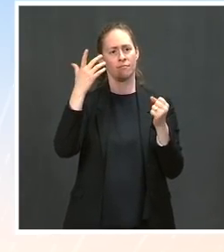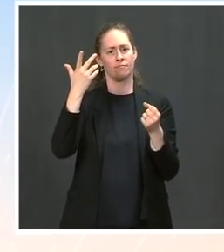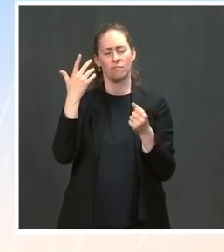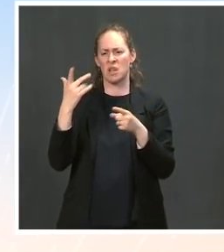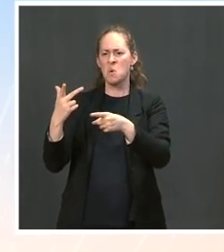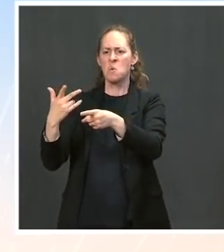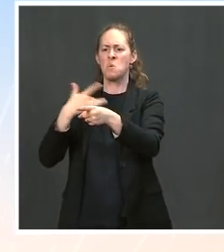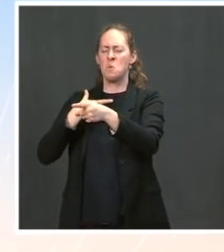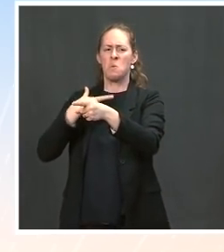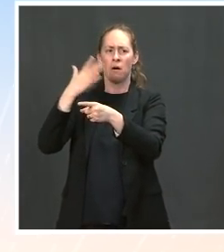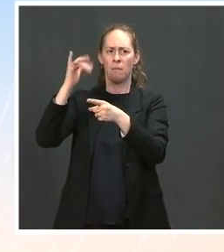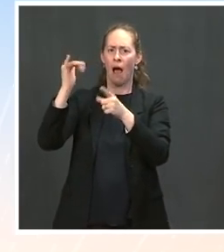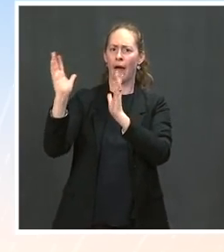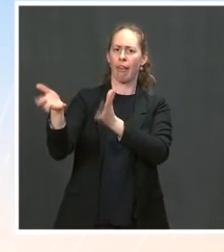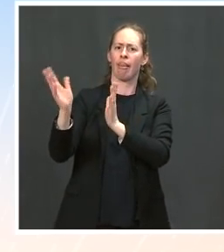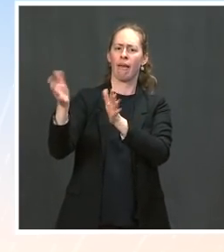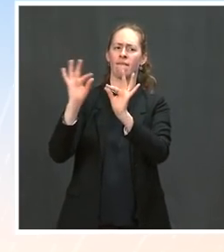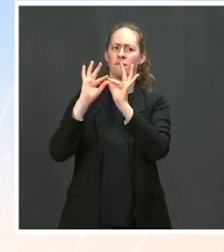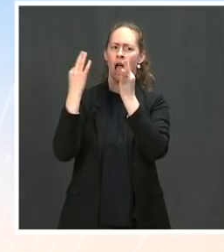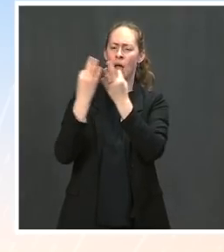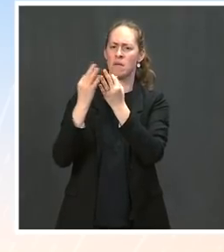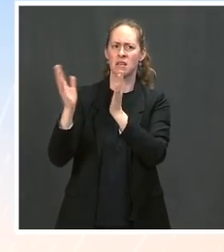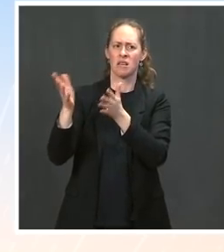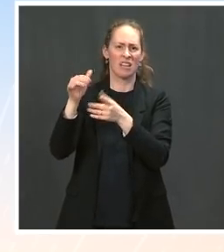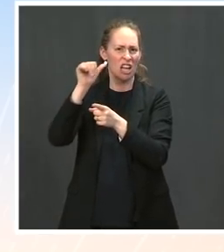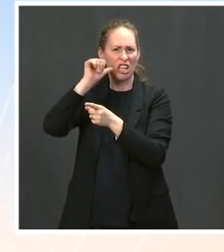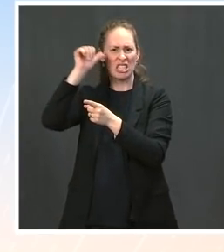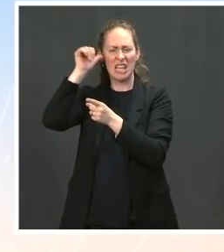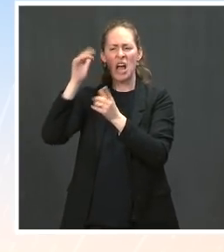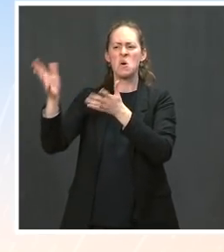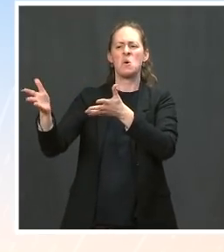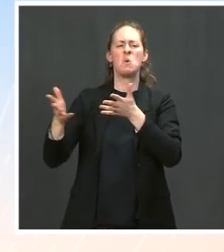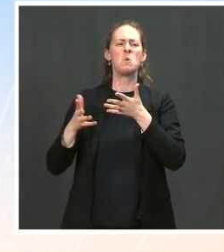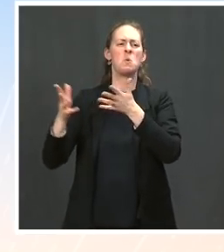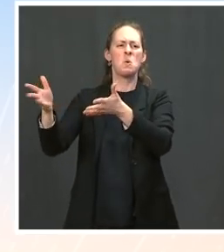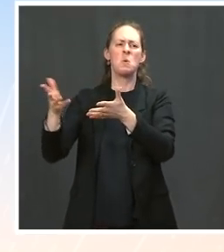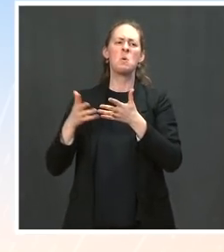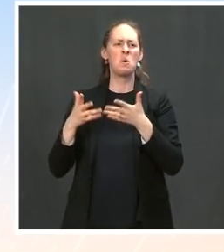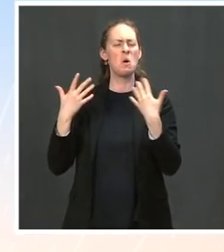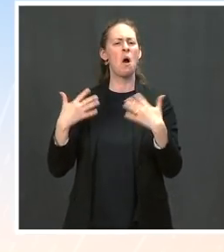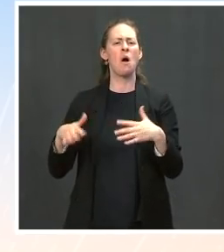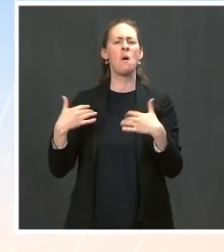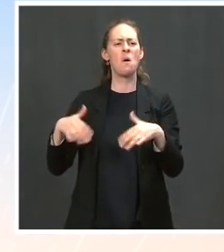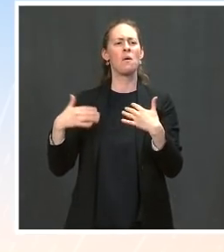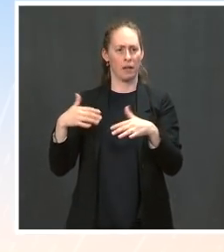the Floyd family -- just yesterday. He obviously has spoken to the video, the trial,